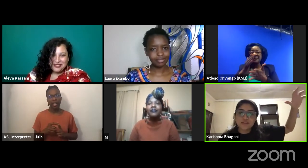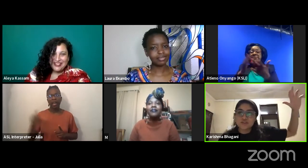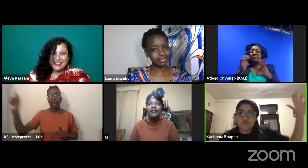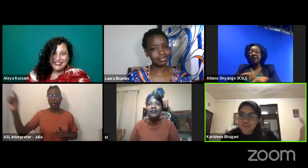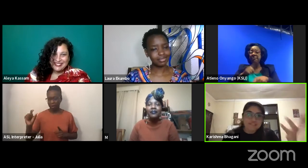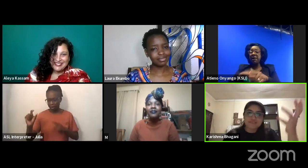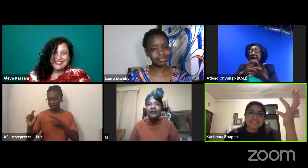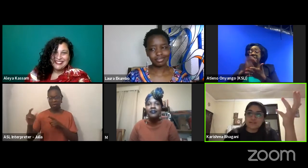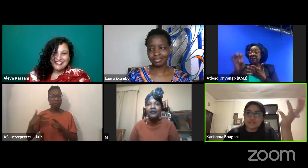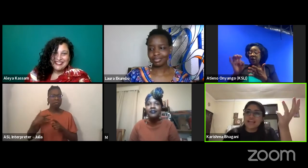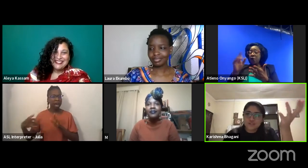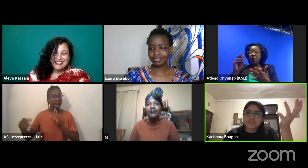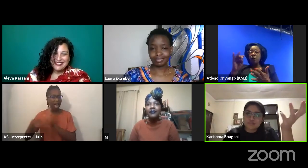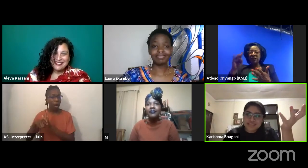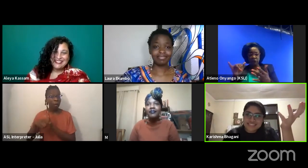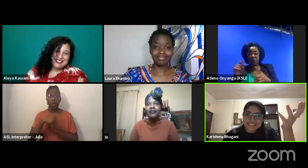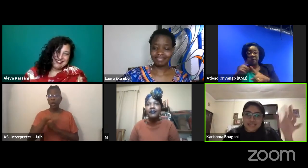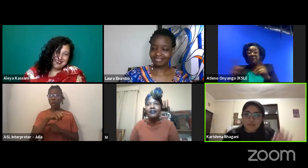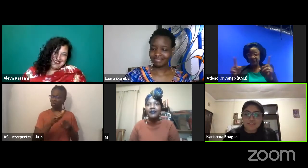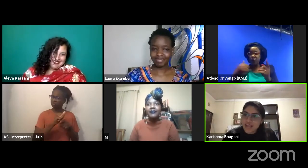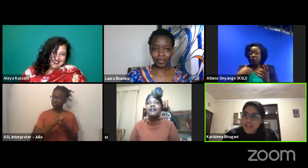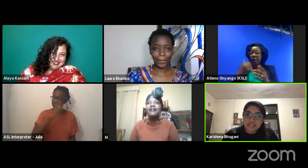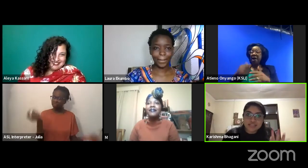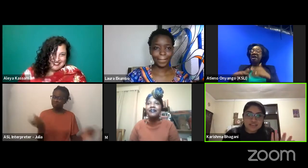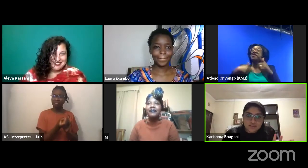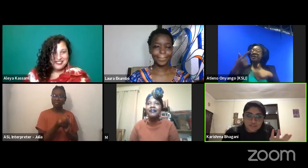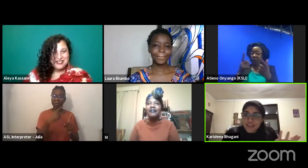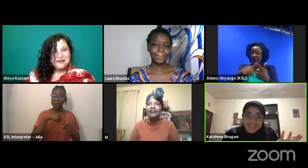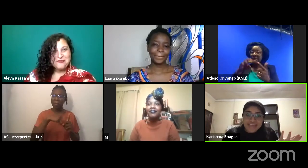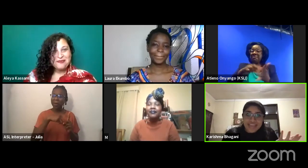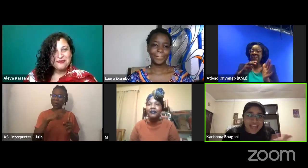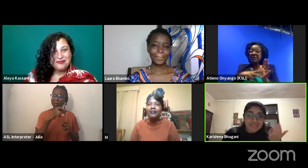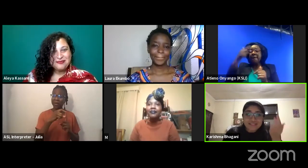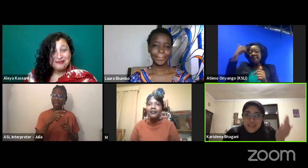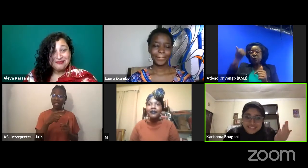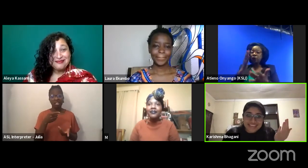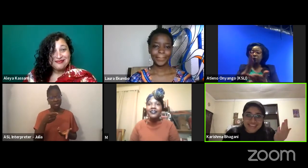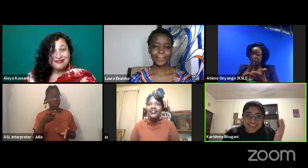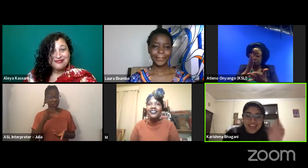but you're reinventing what it actually means because actually you're flaky and that's amazing